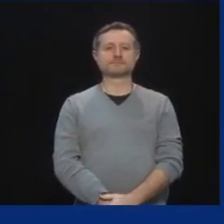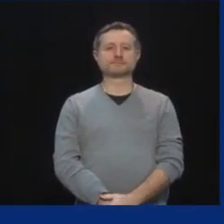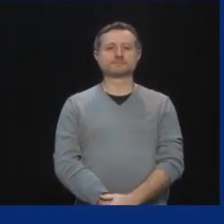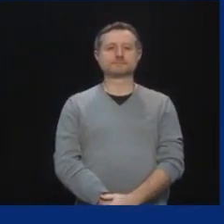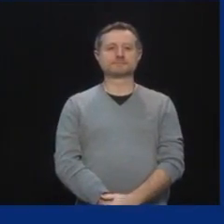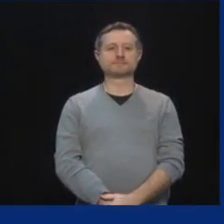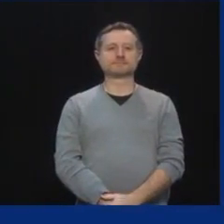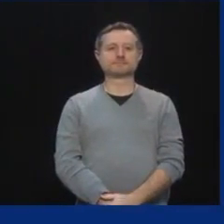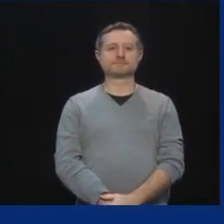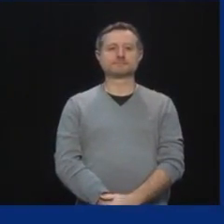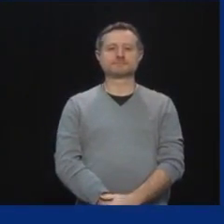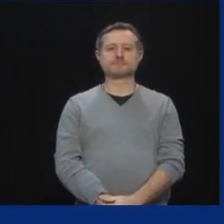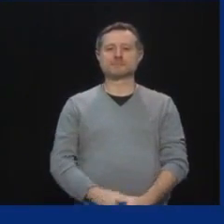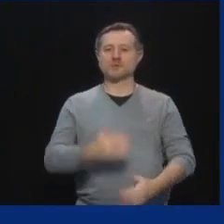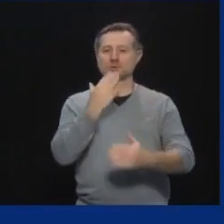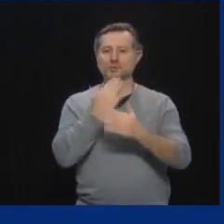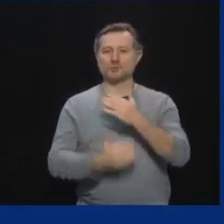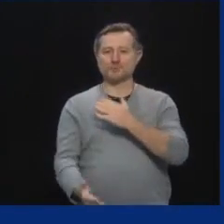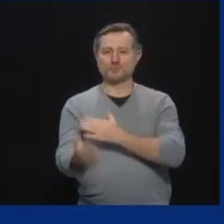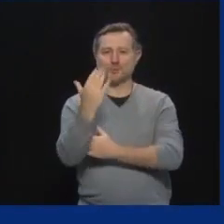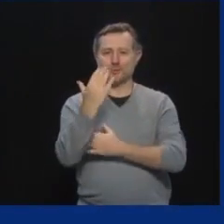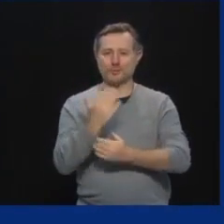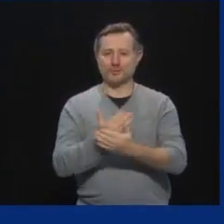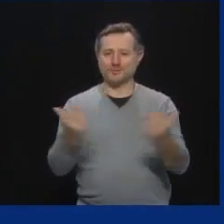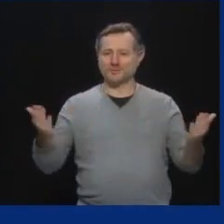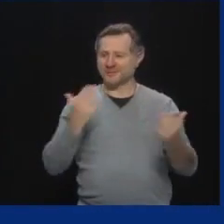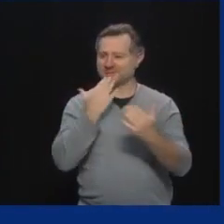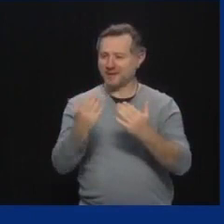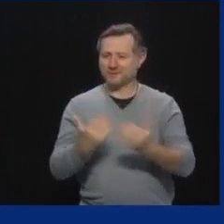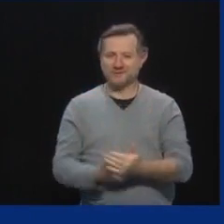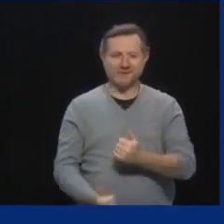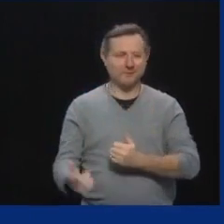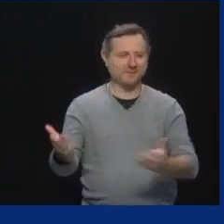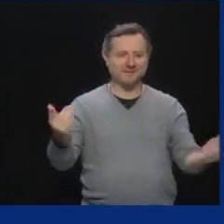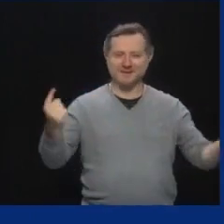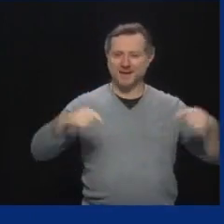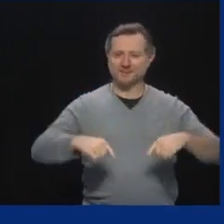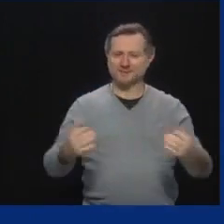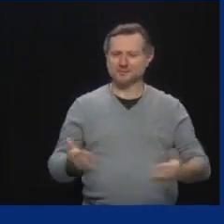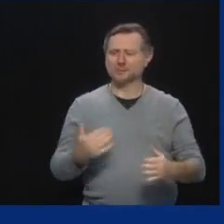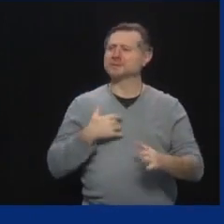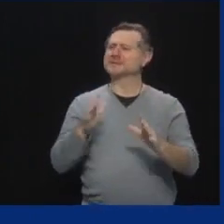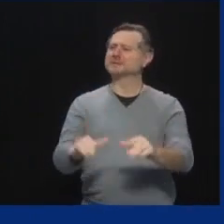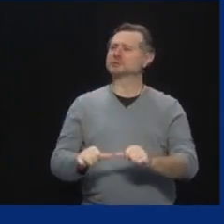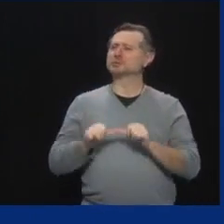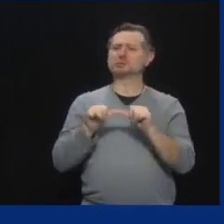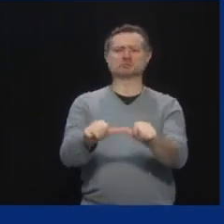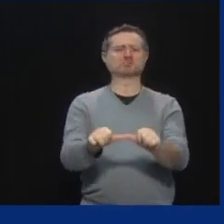Good morning and thank you for joining us for continuation of the covid story